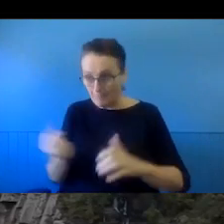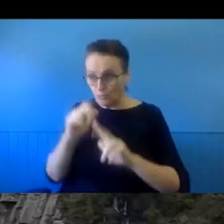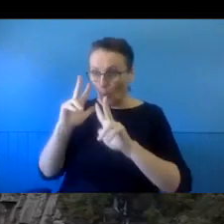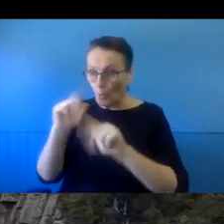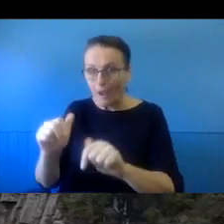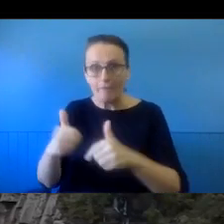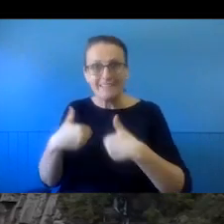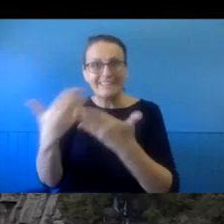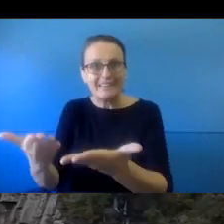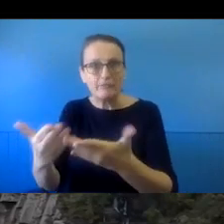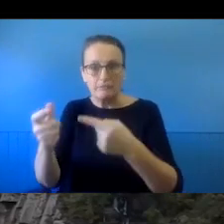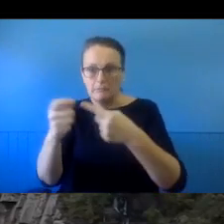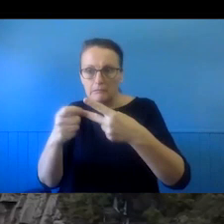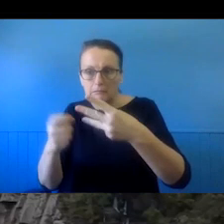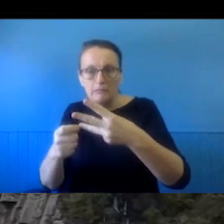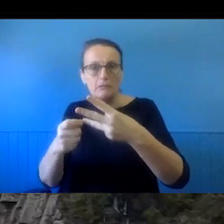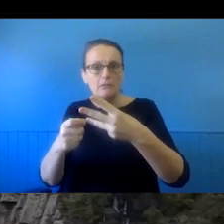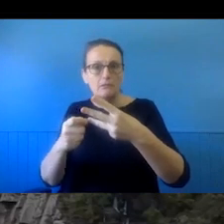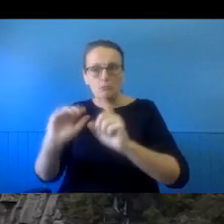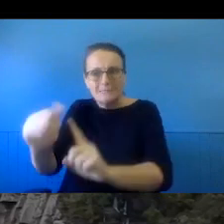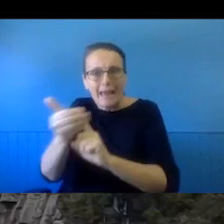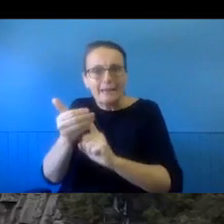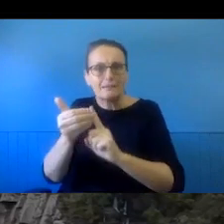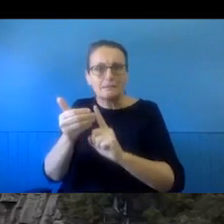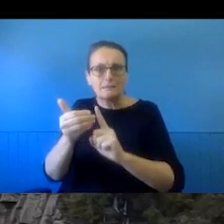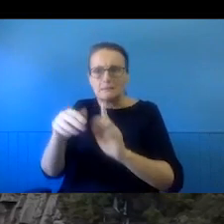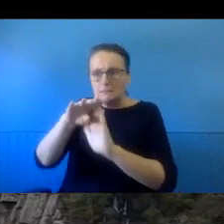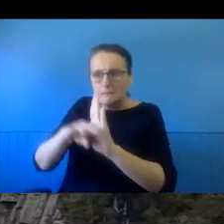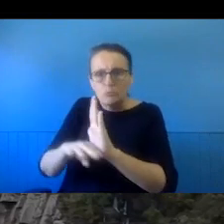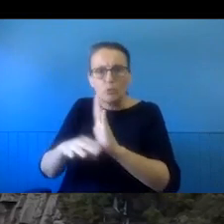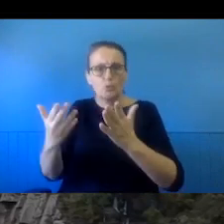feel like, "Oh, I don't know, work it out yourself"? Do you feel like